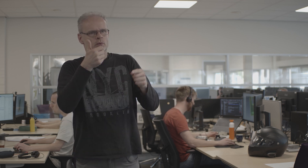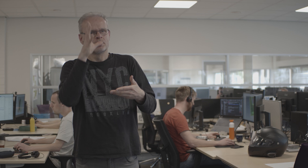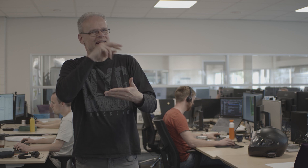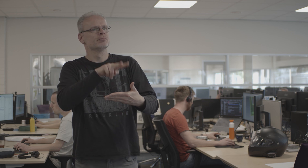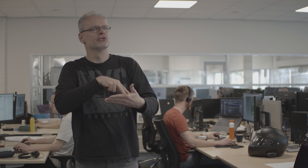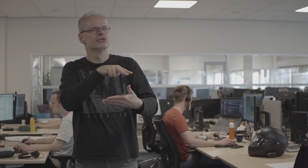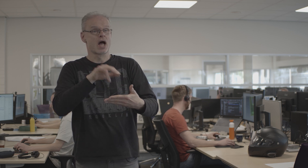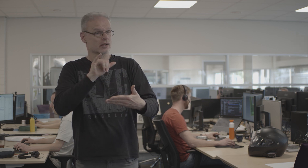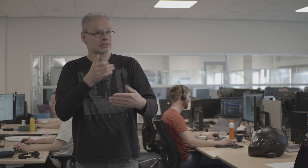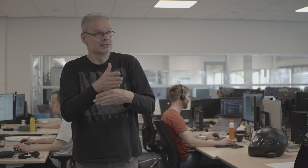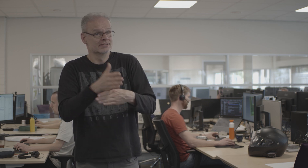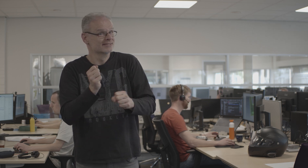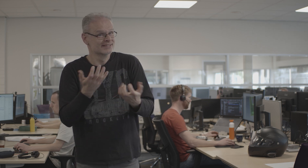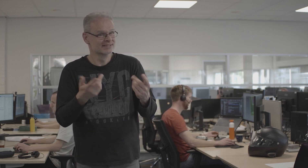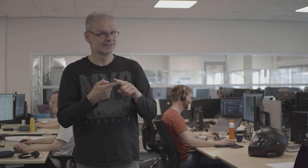You must understand it well, otherwise, you cannot proceed.